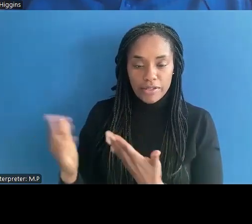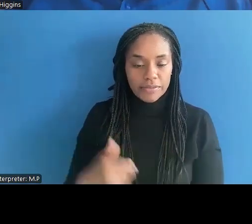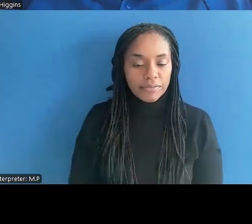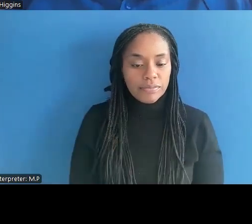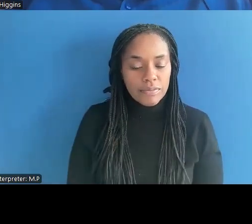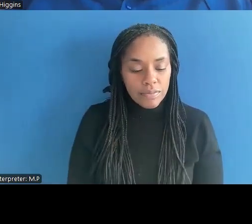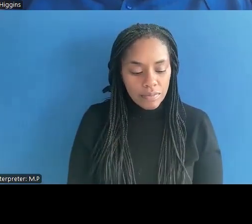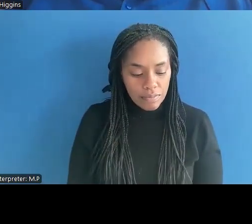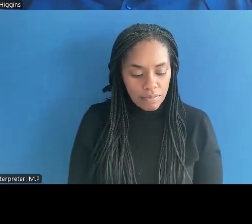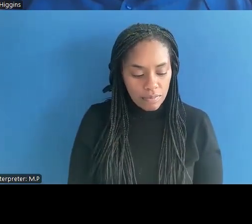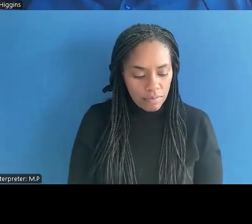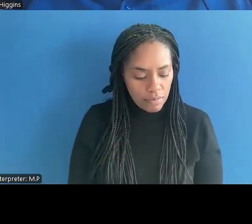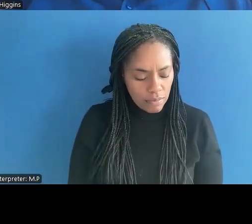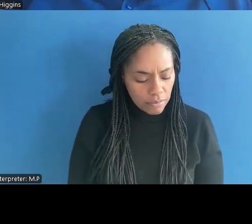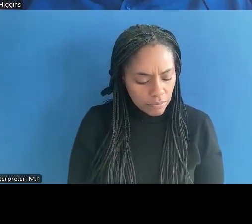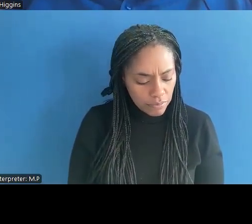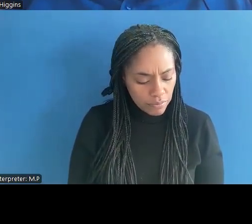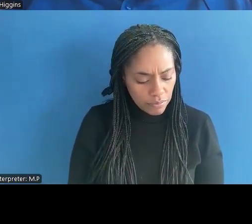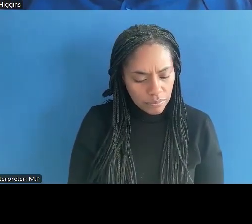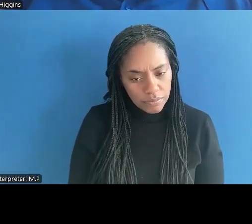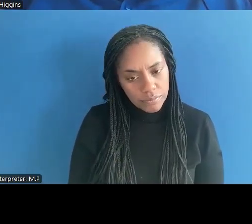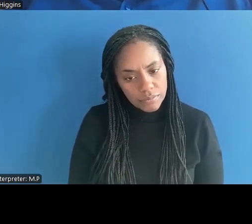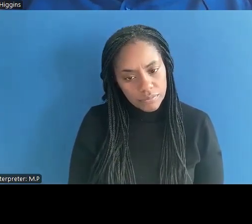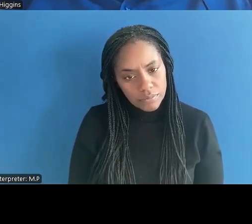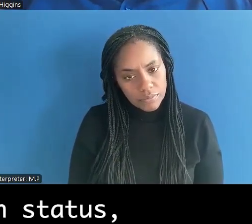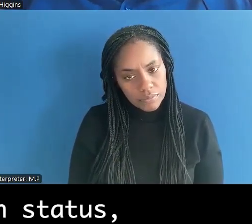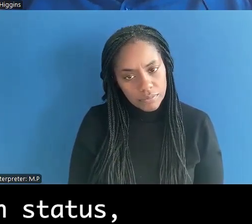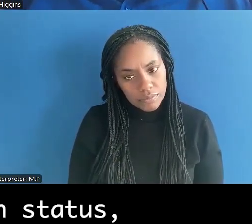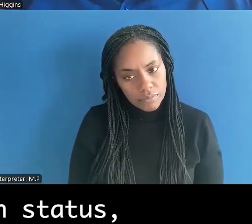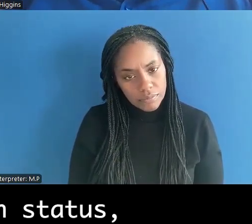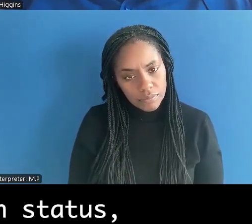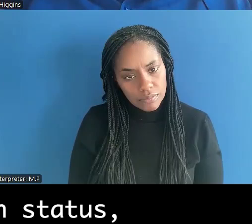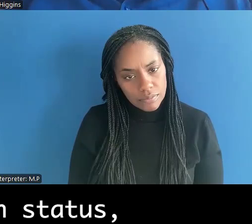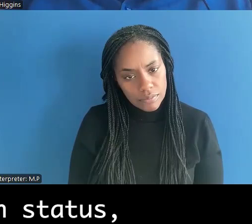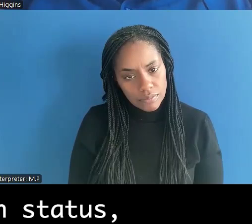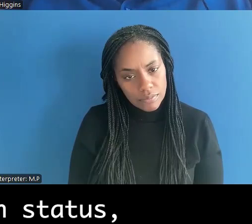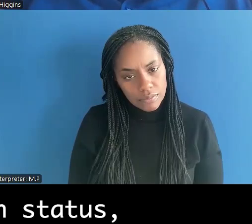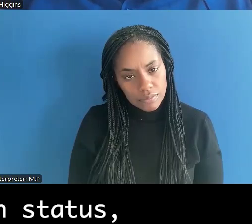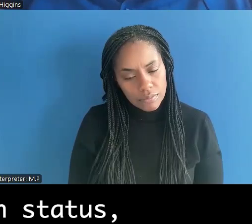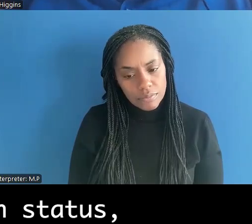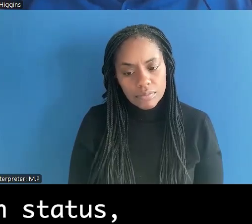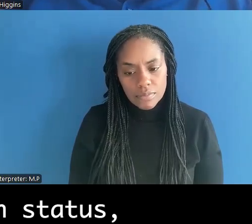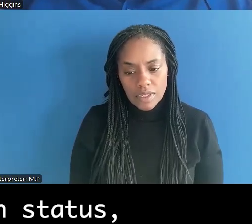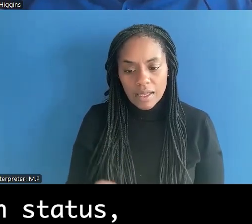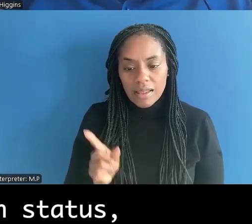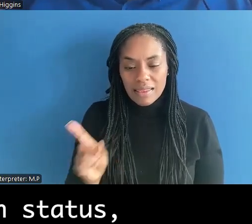So here's a category chart, which details, which DHCS immigration status, what's going to take place?